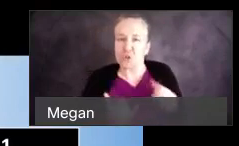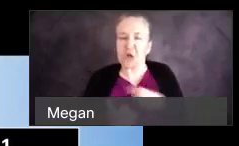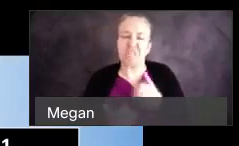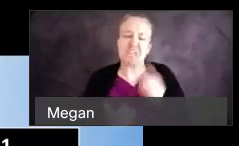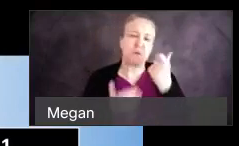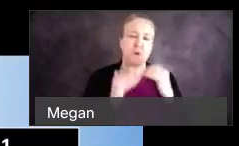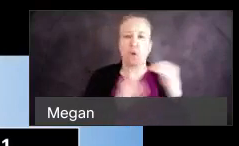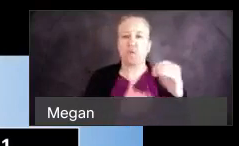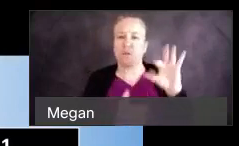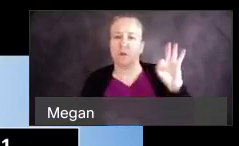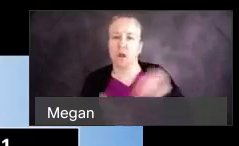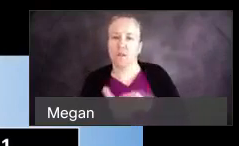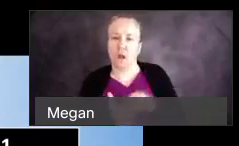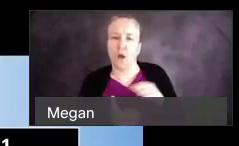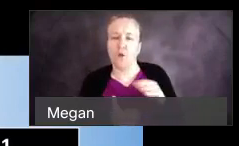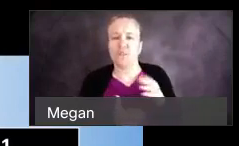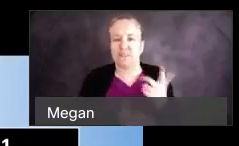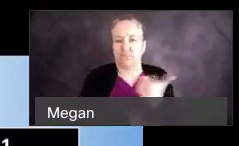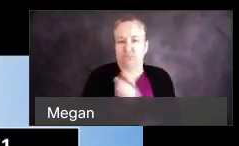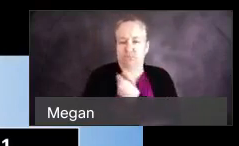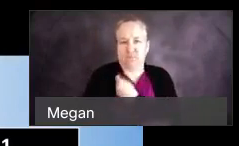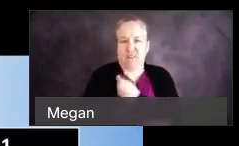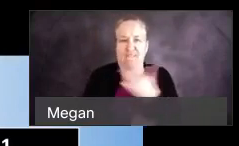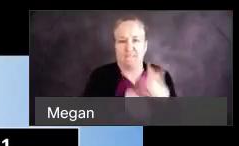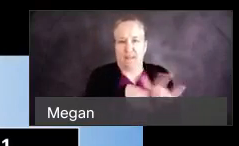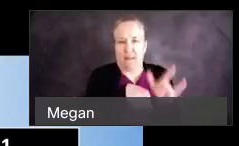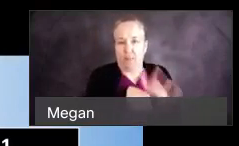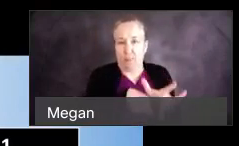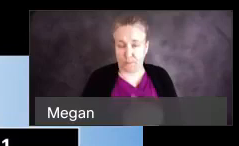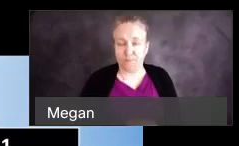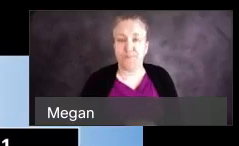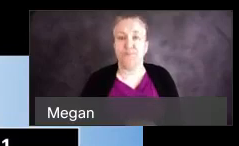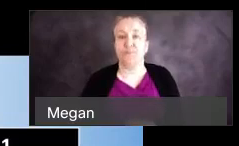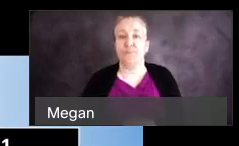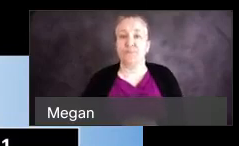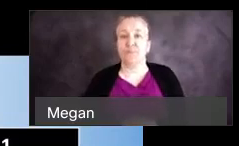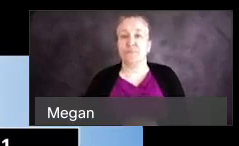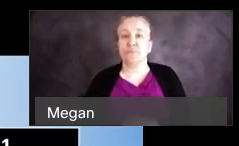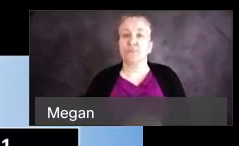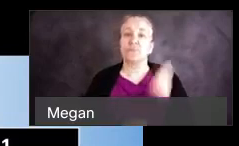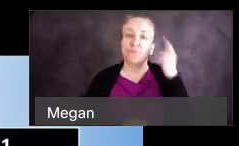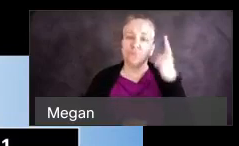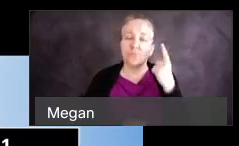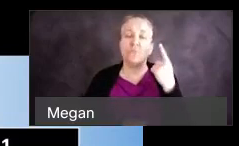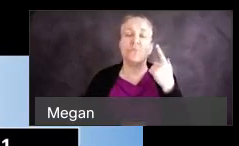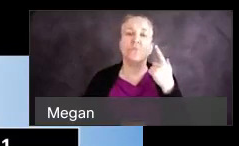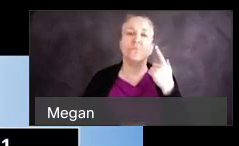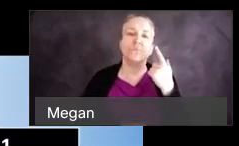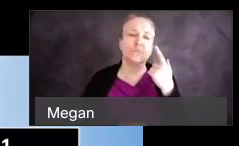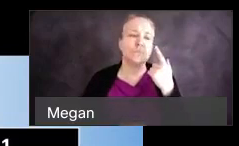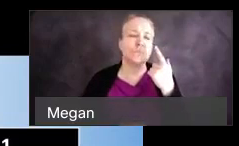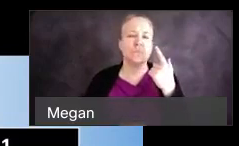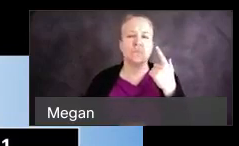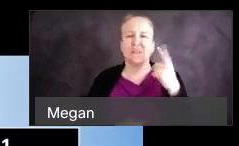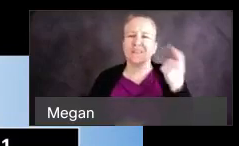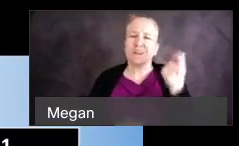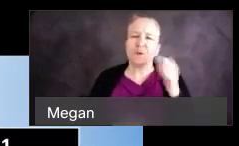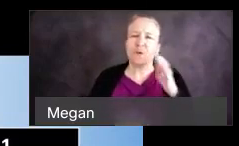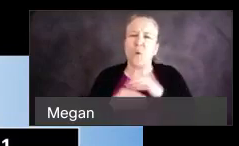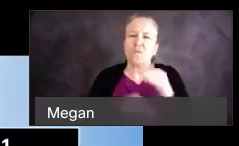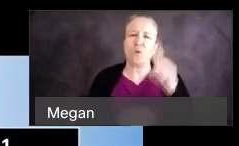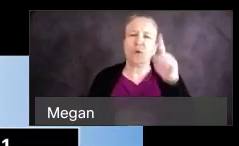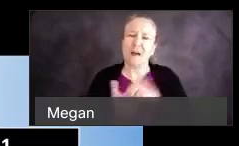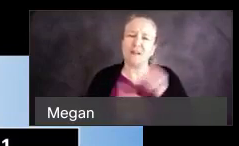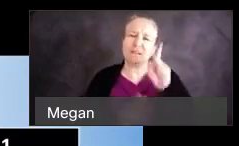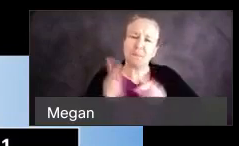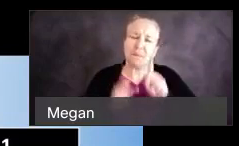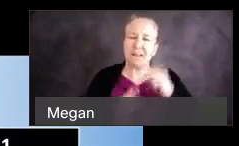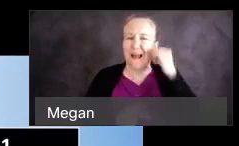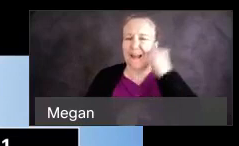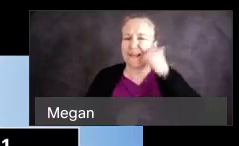9,000 doses available to us. We continue to vaccinate a little over a thousand people a day. We hope and